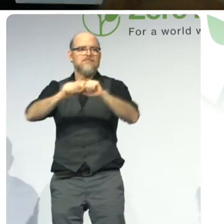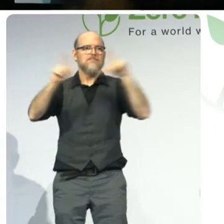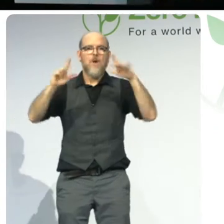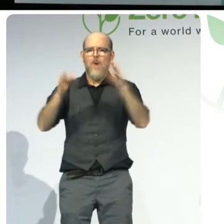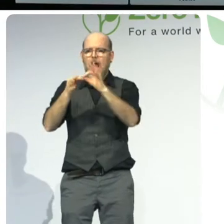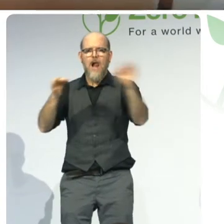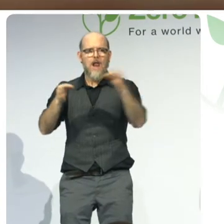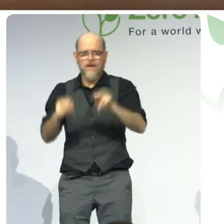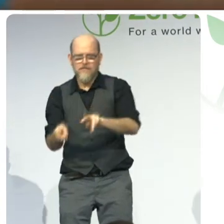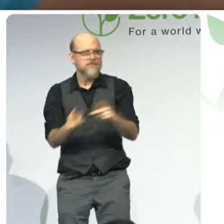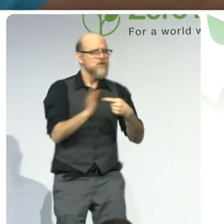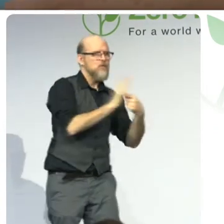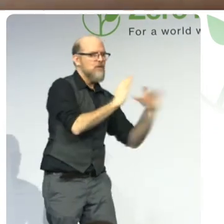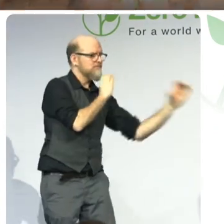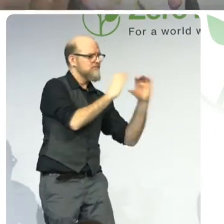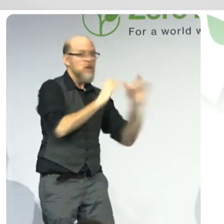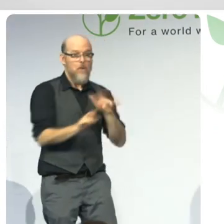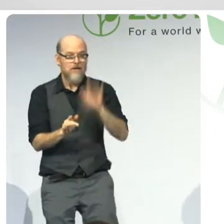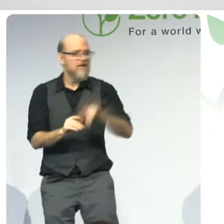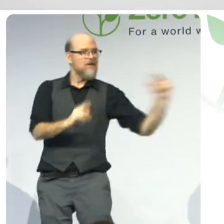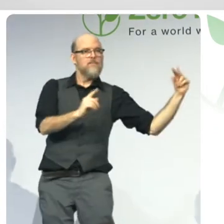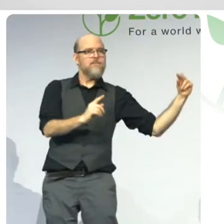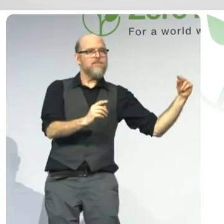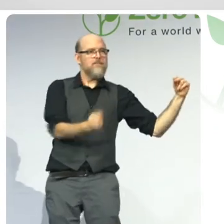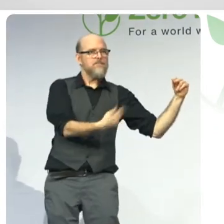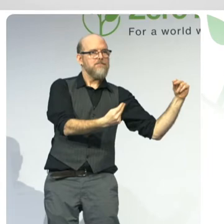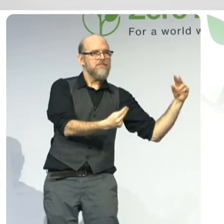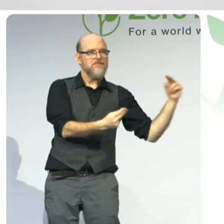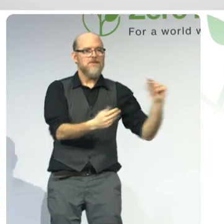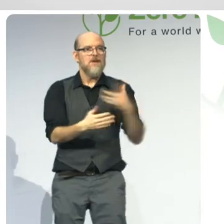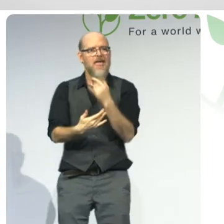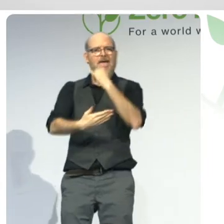The software uses artificial intelligence to respond to the needs of the user.